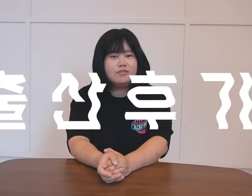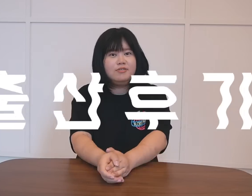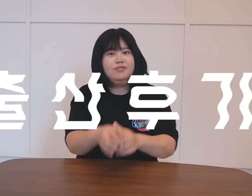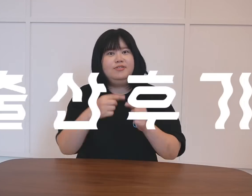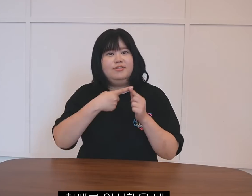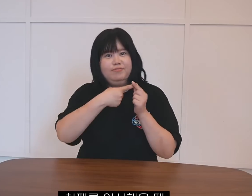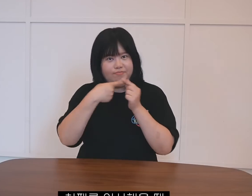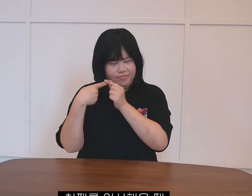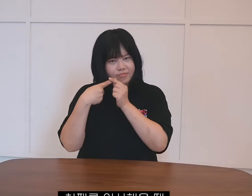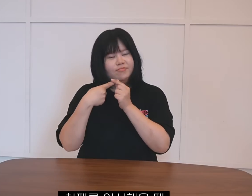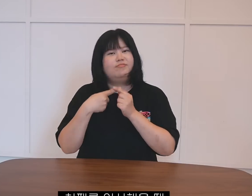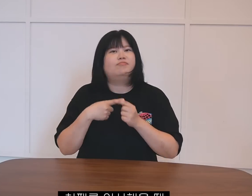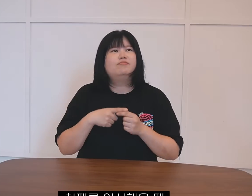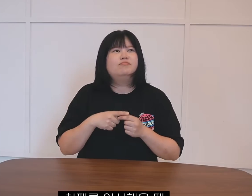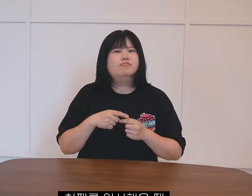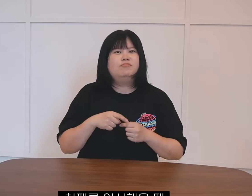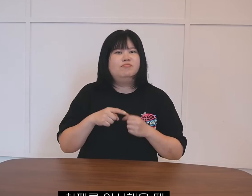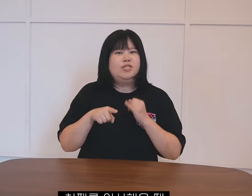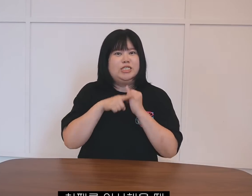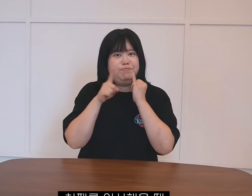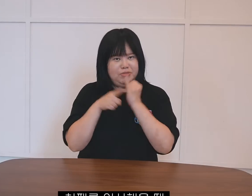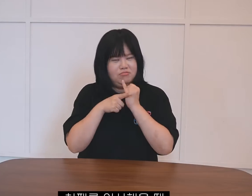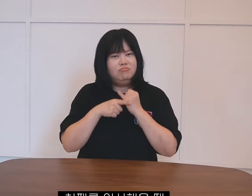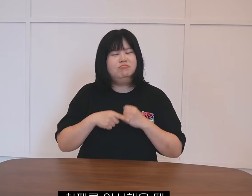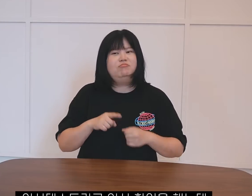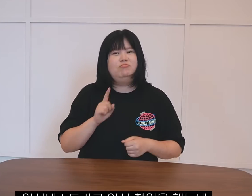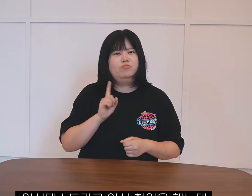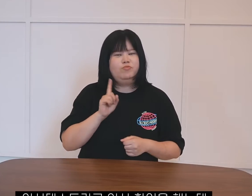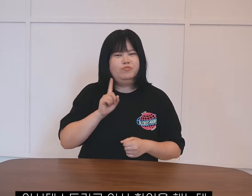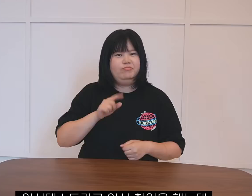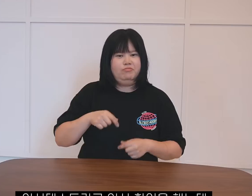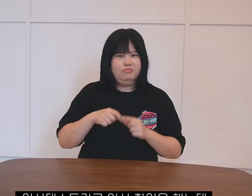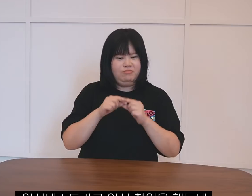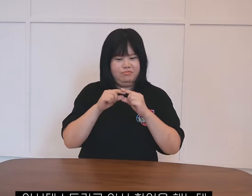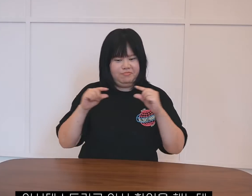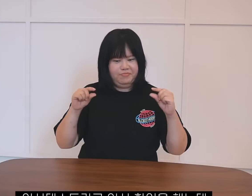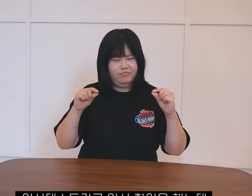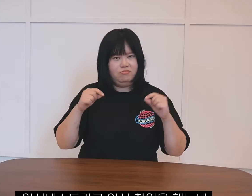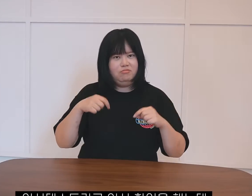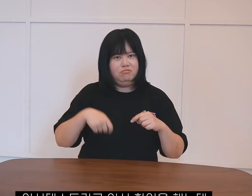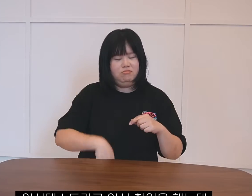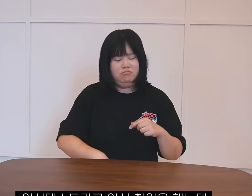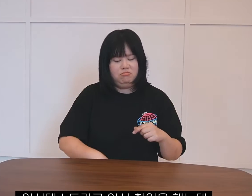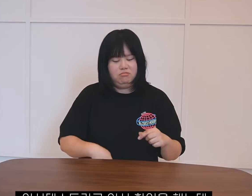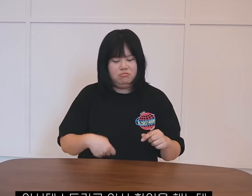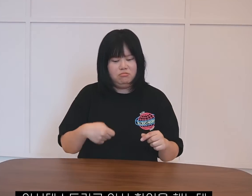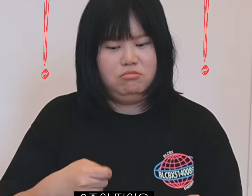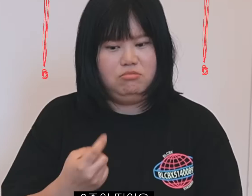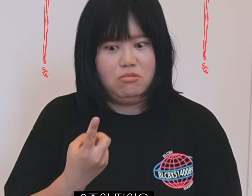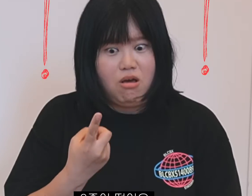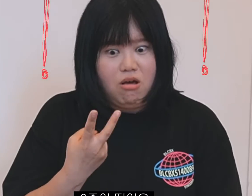When I was pregnant with my first child, I checked the pregnancy with a pregnancy test,